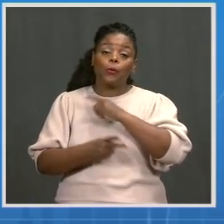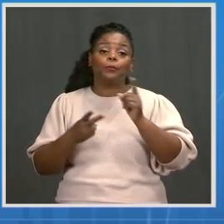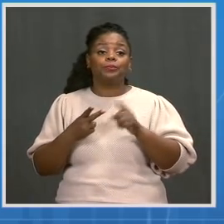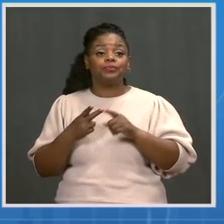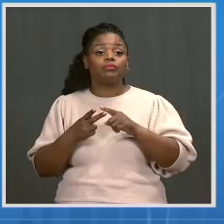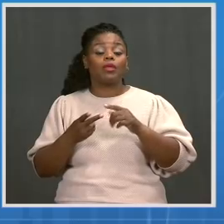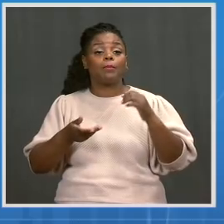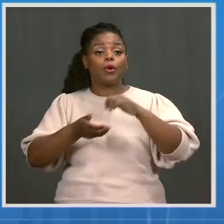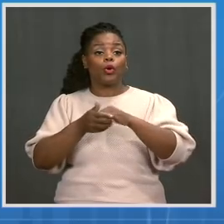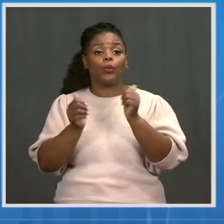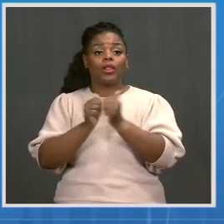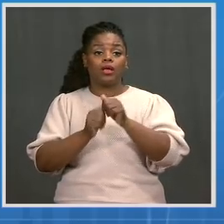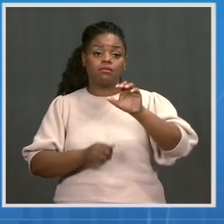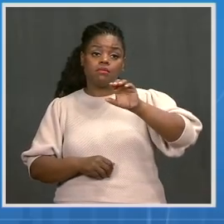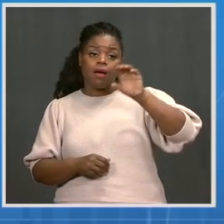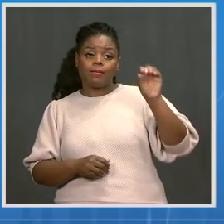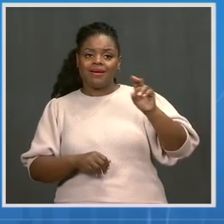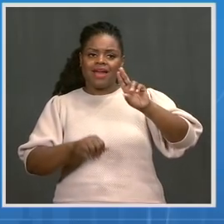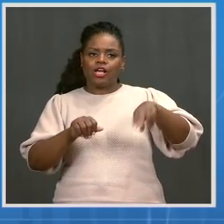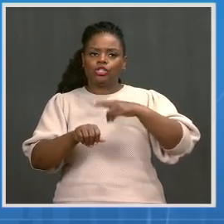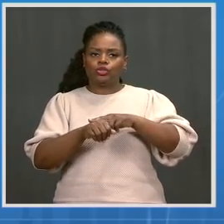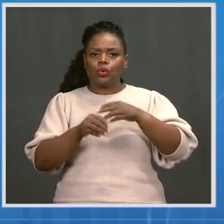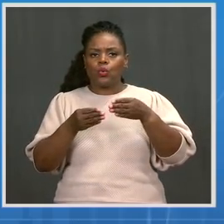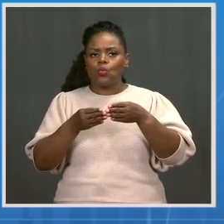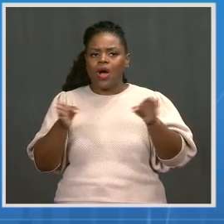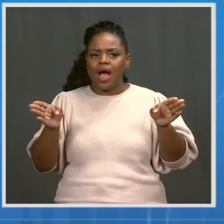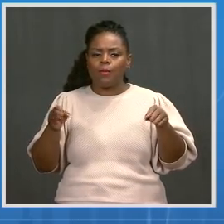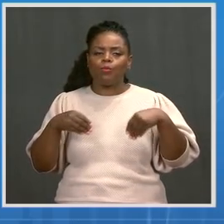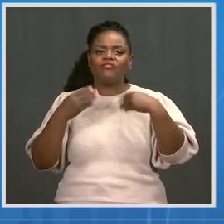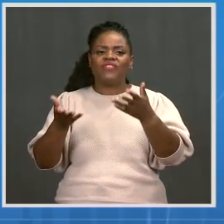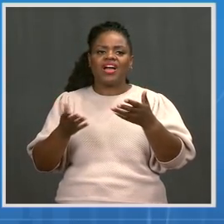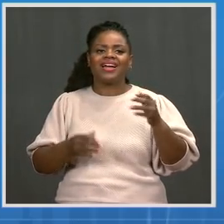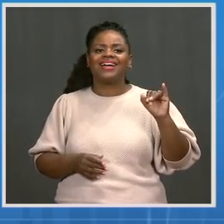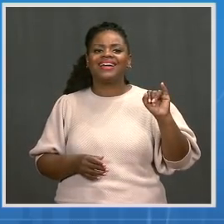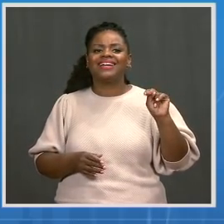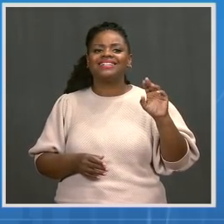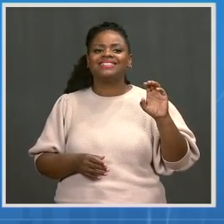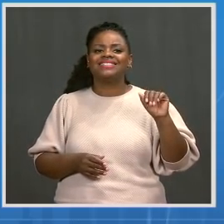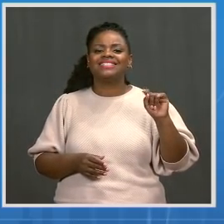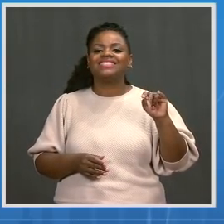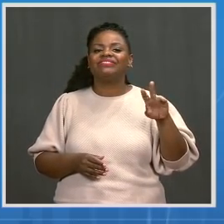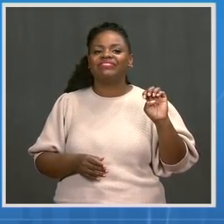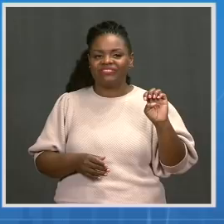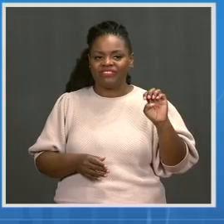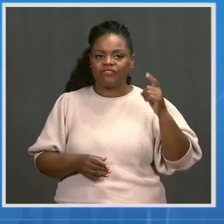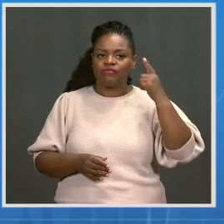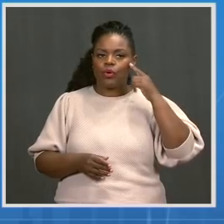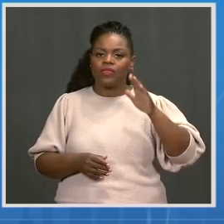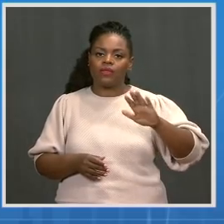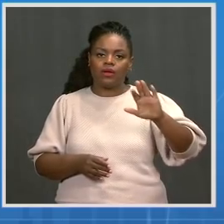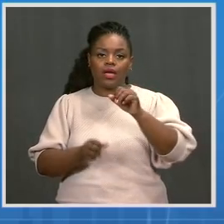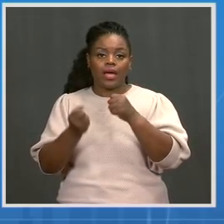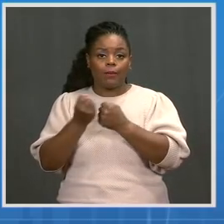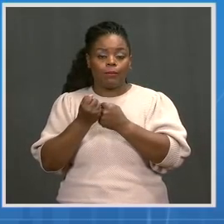who are offering incentives for young people. This includes major sports leagues, which are offering discounts and ticket giveaways;